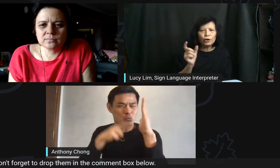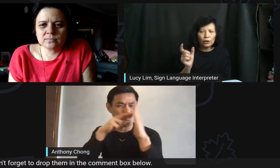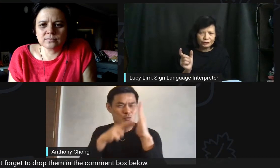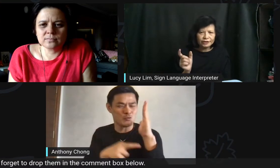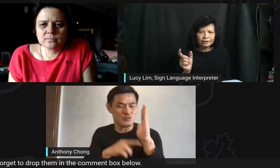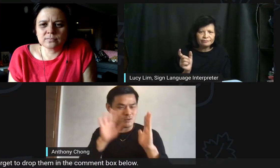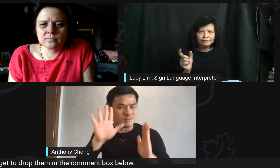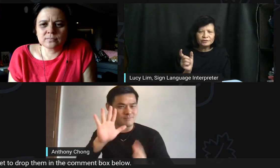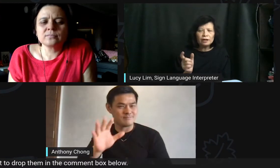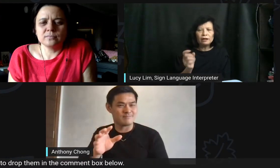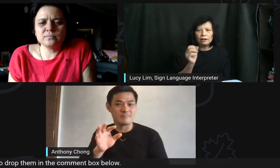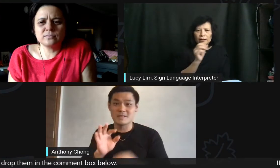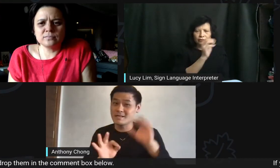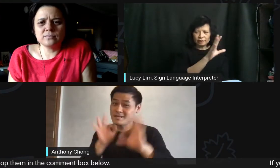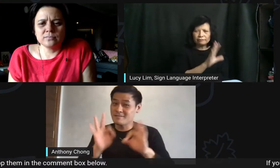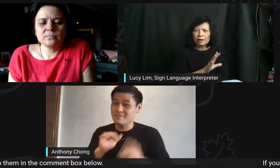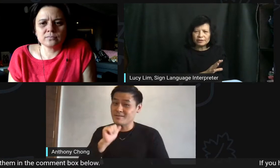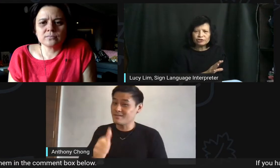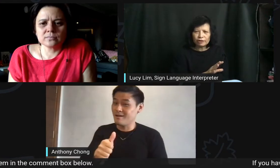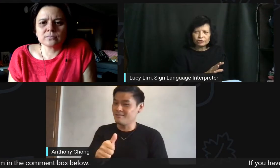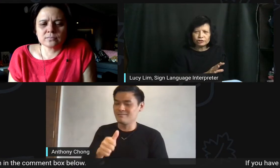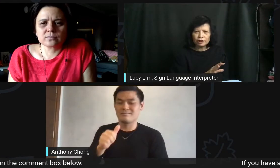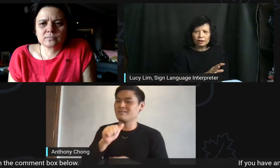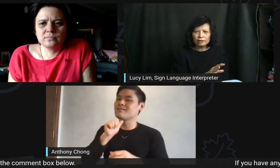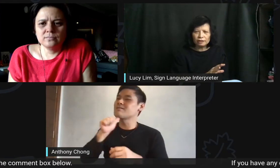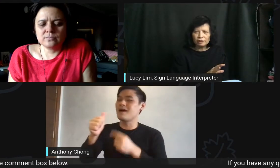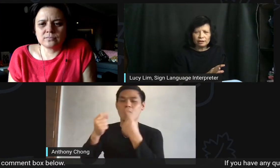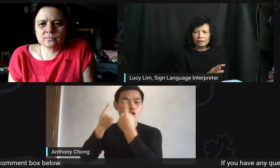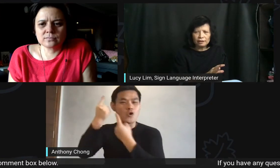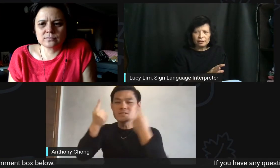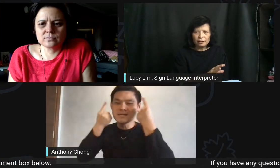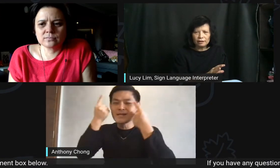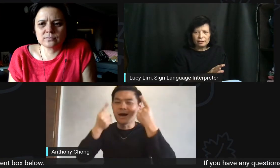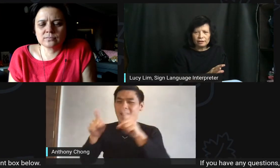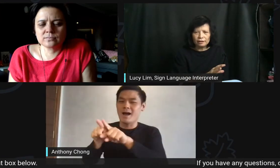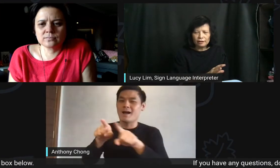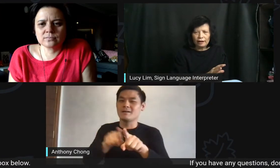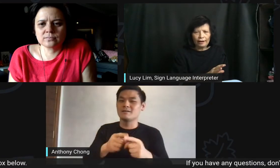order, the grammar structure,